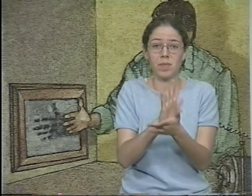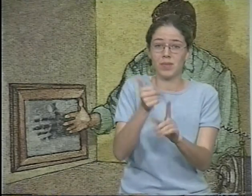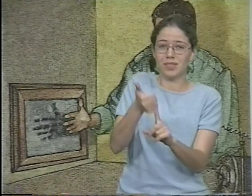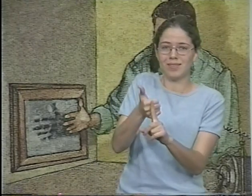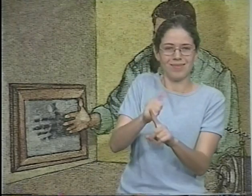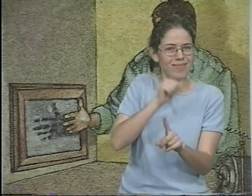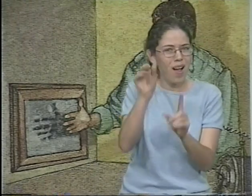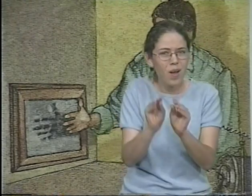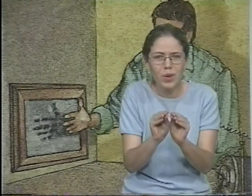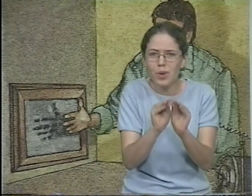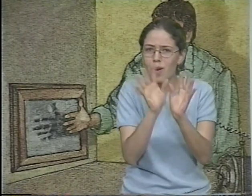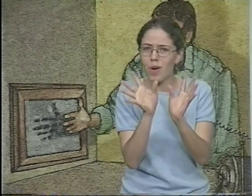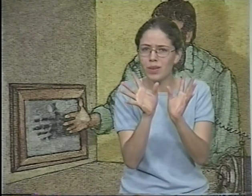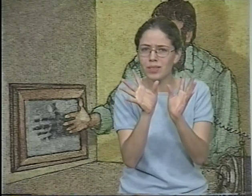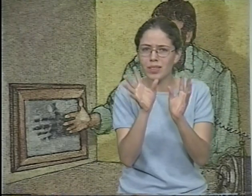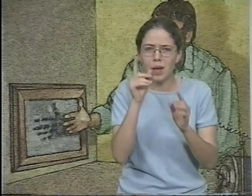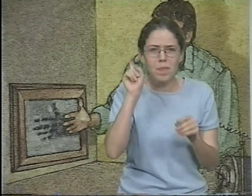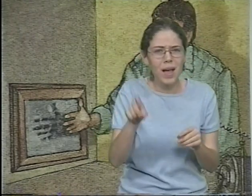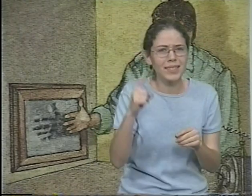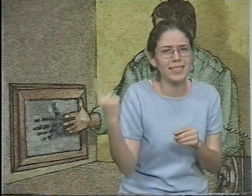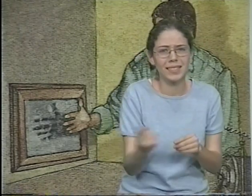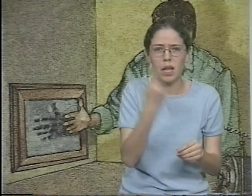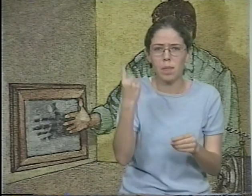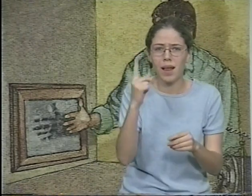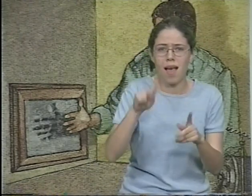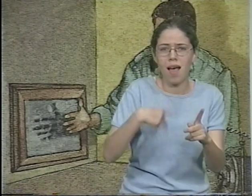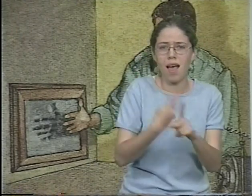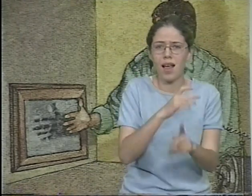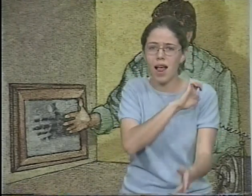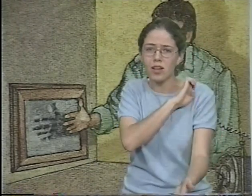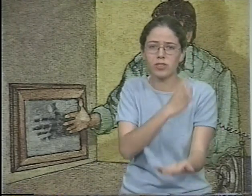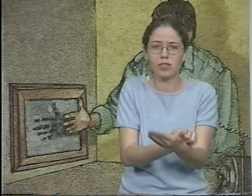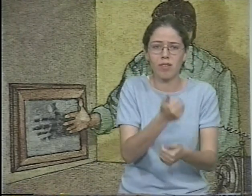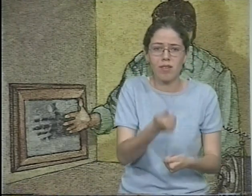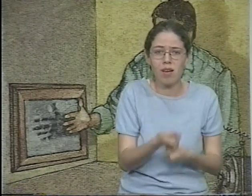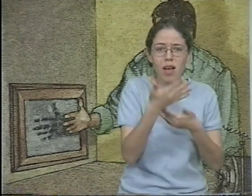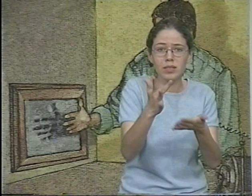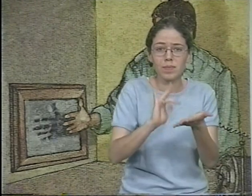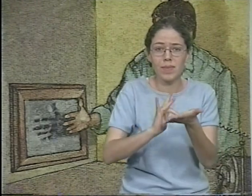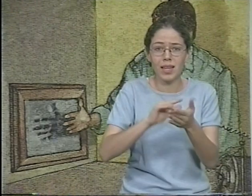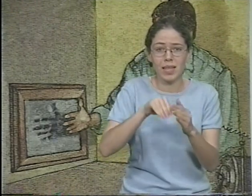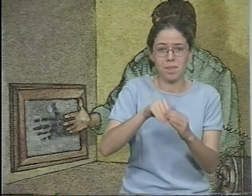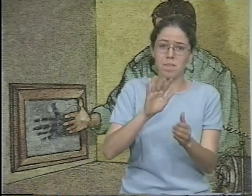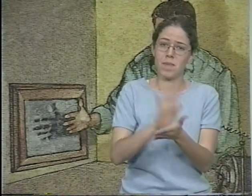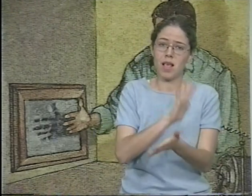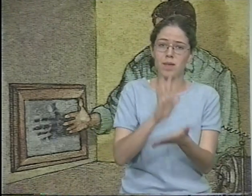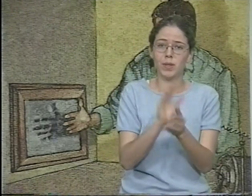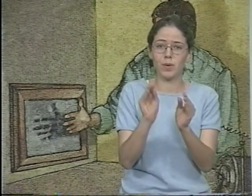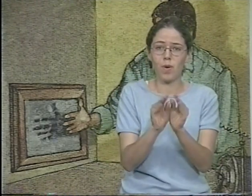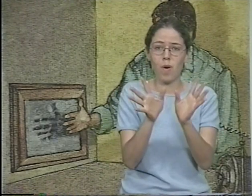The paper was covered with special chemicals, but it did not glow by itself.